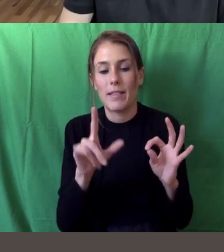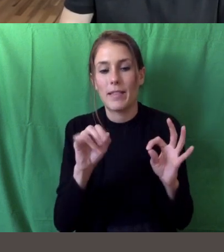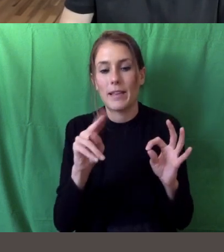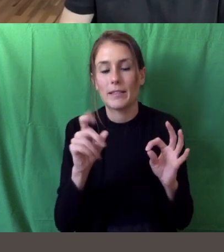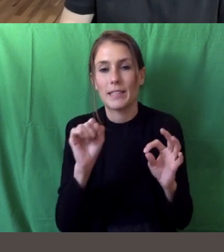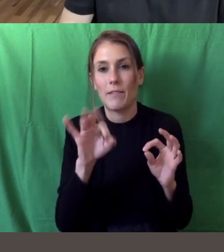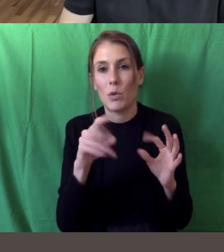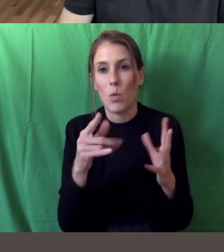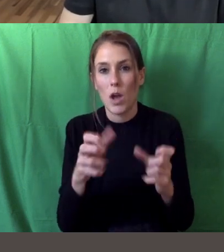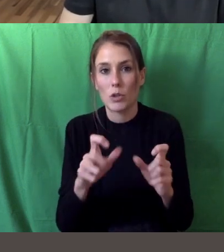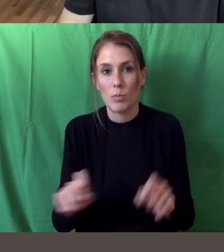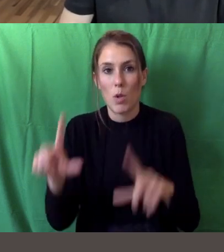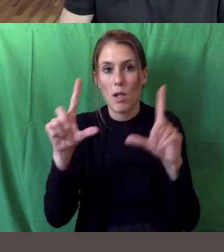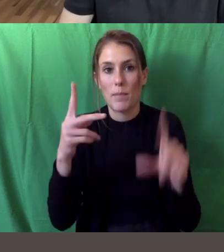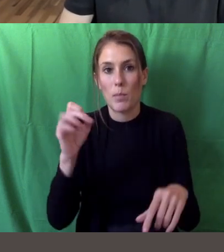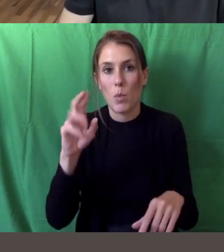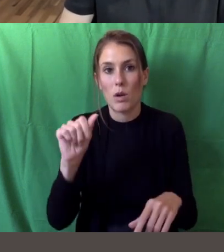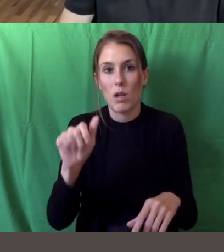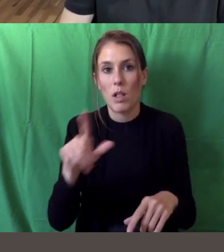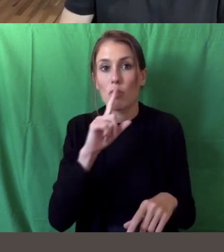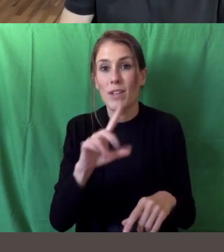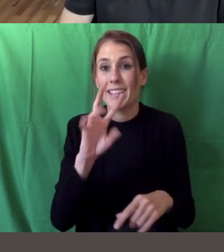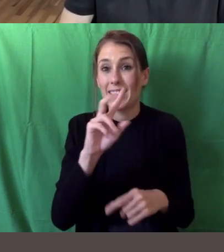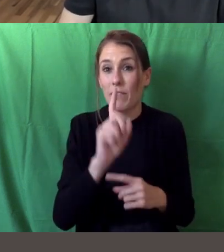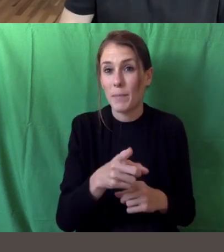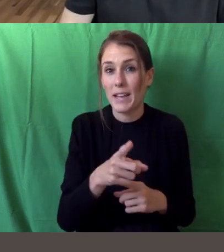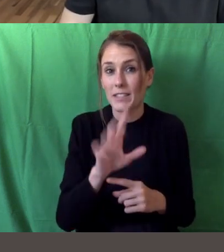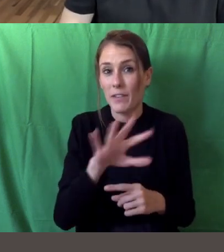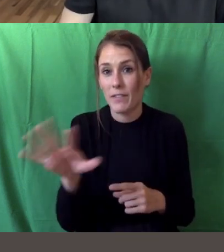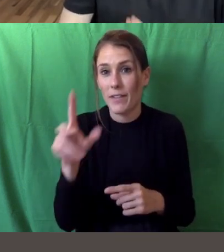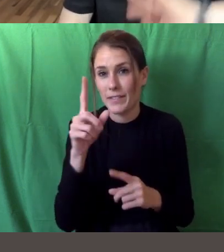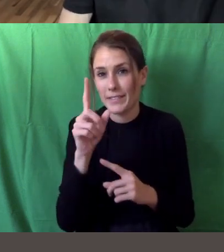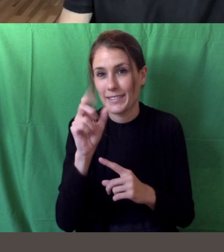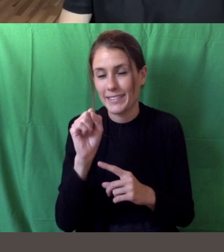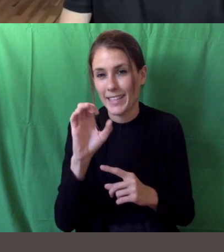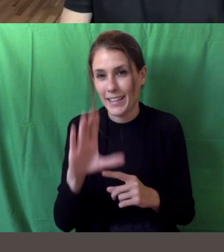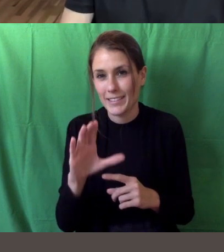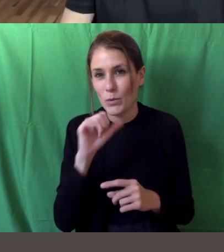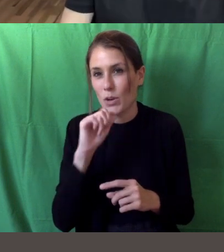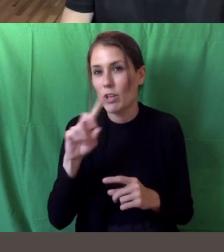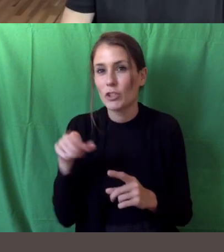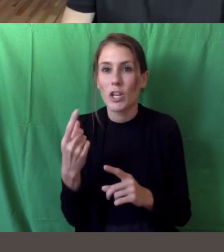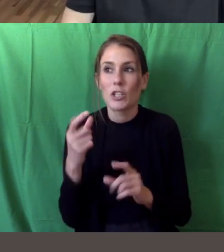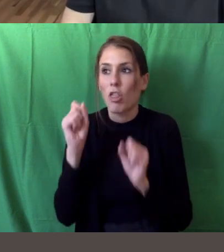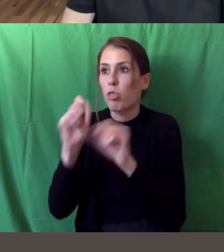We also did this in about 7 minutes and 55 seconds. So remember, that wasn't just throwing something on a VM.